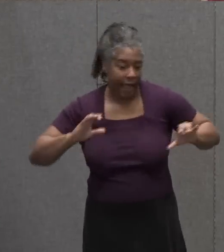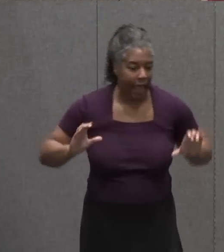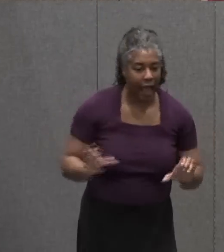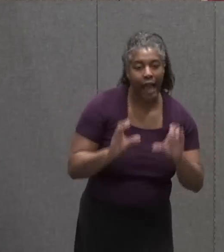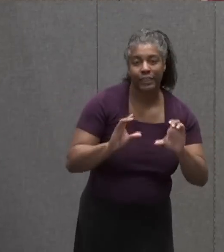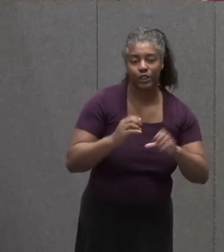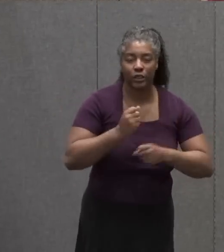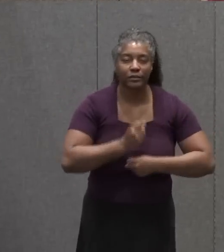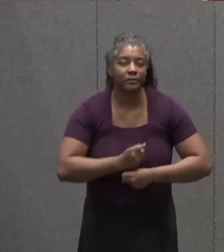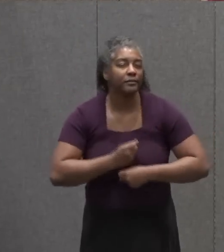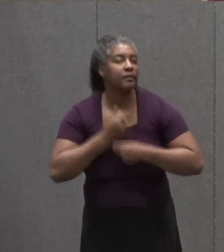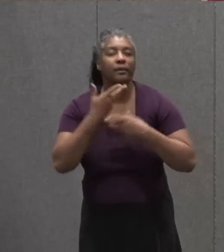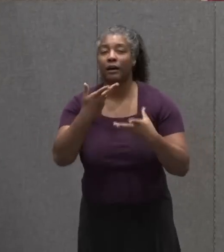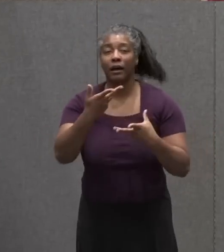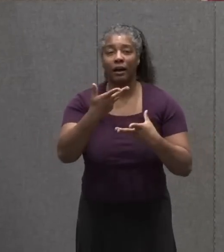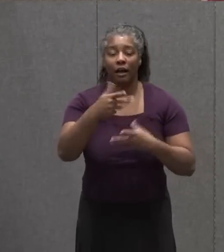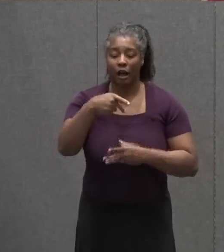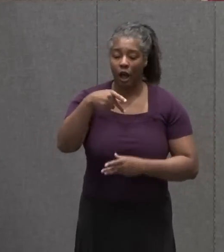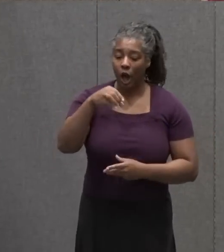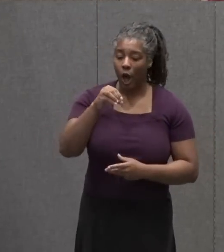One day while transporting them